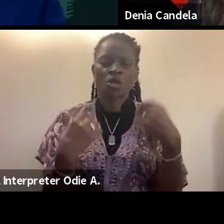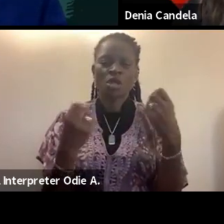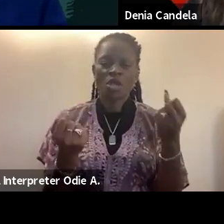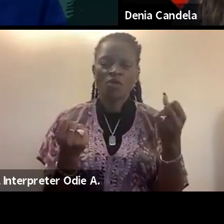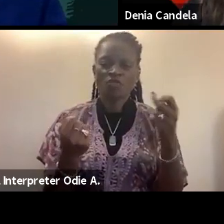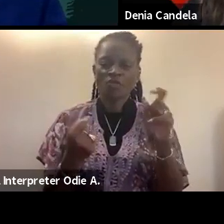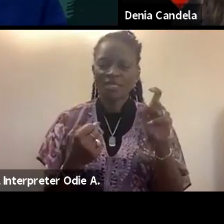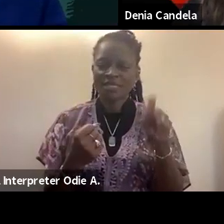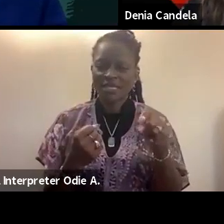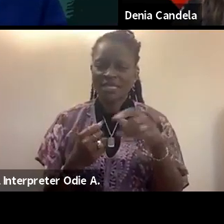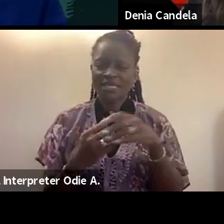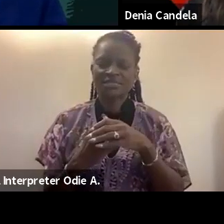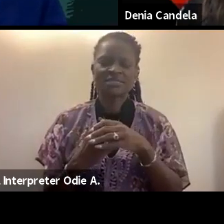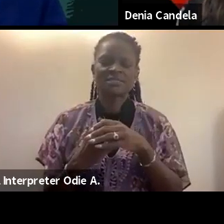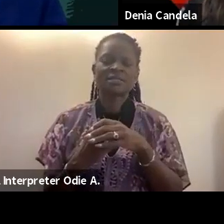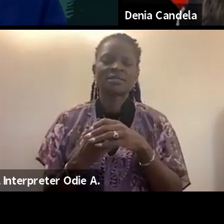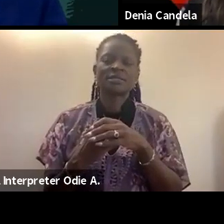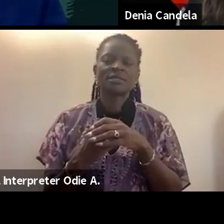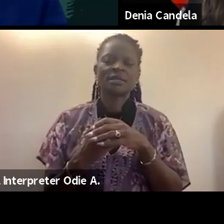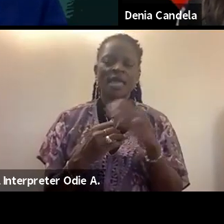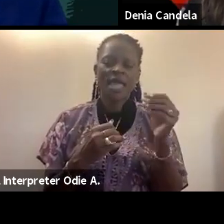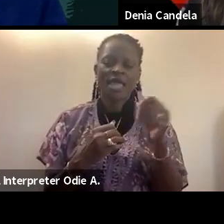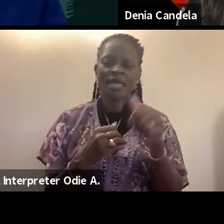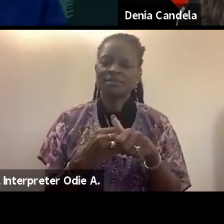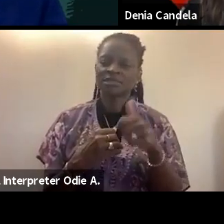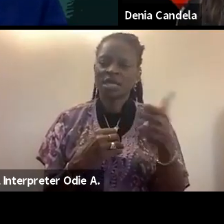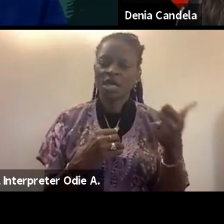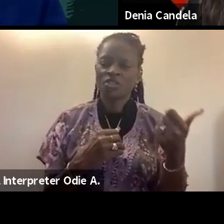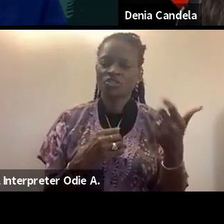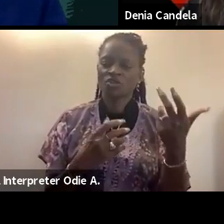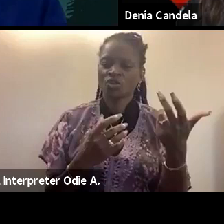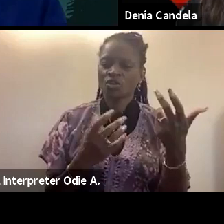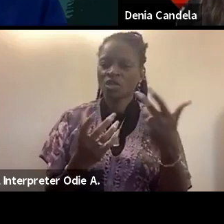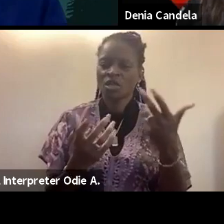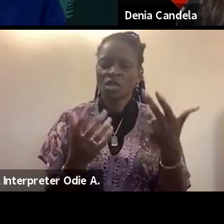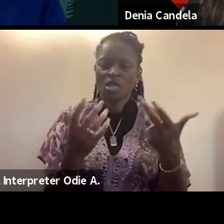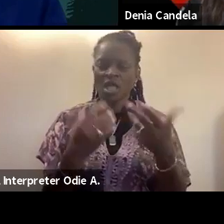need that in connection with other community based organization.